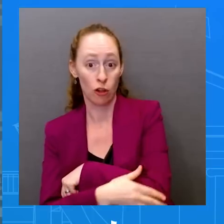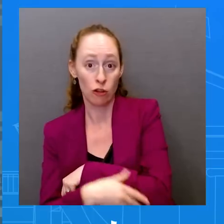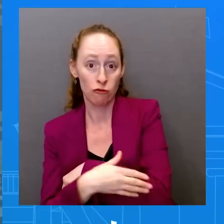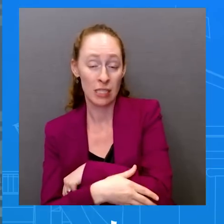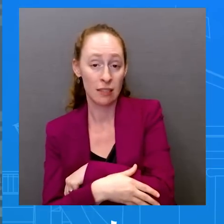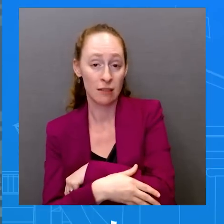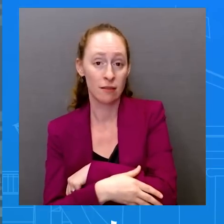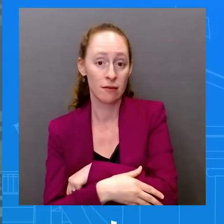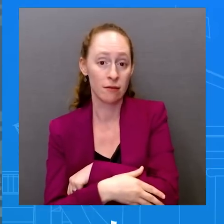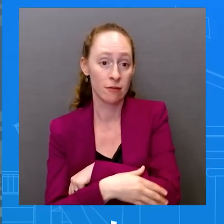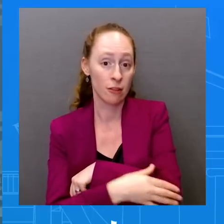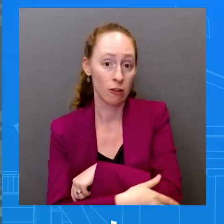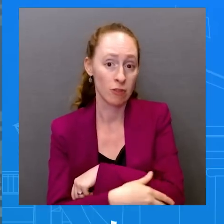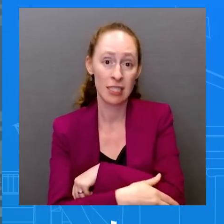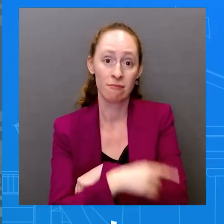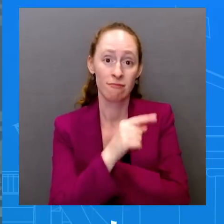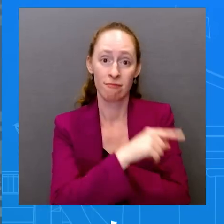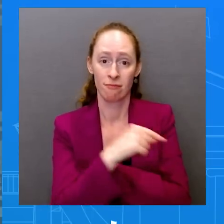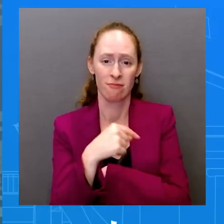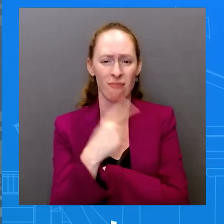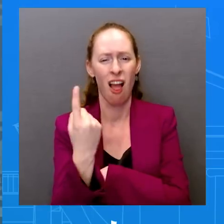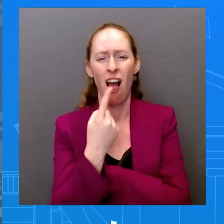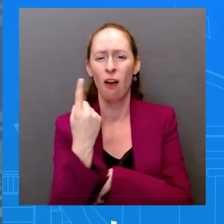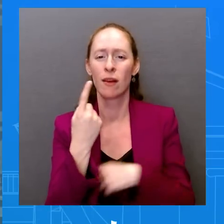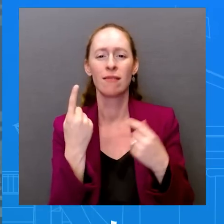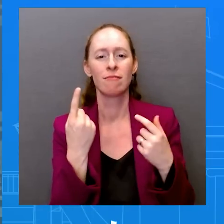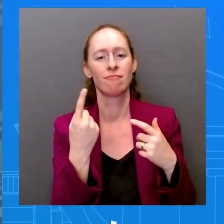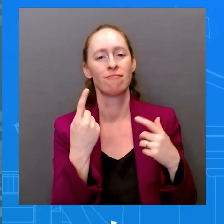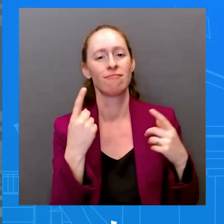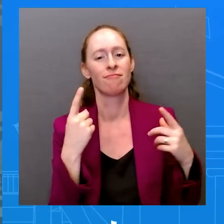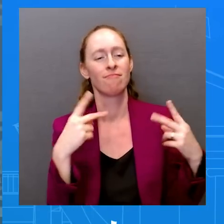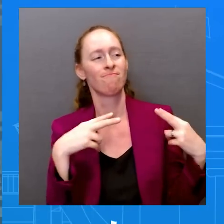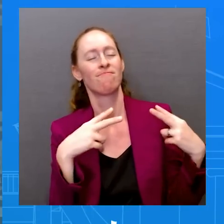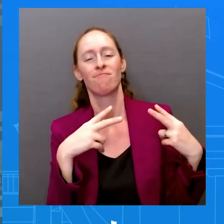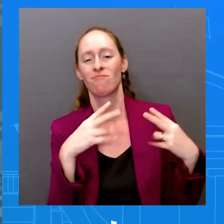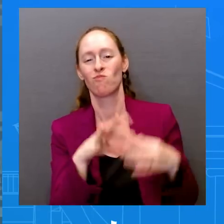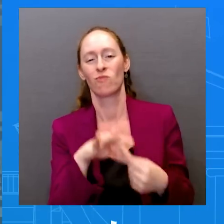again, are with the people of the United Kingdom, with the Queen and her family.